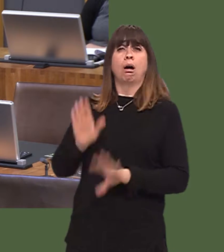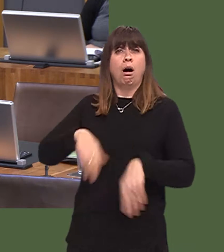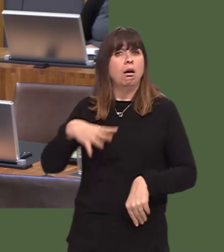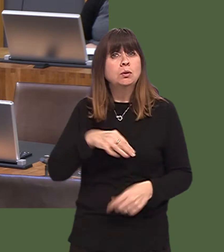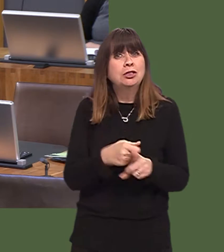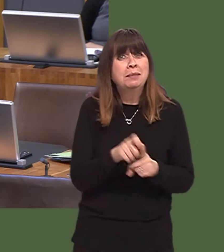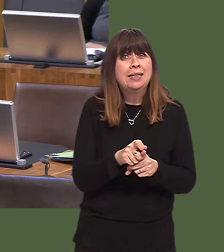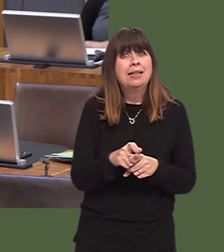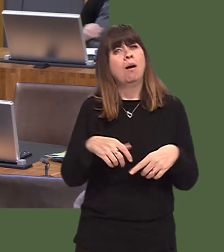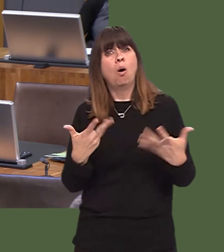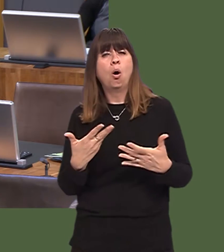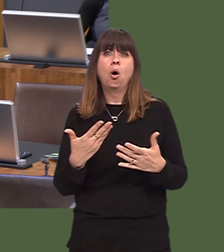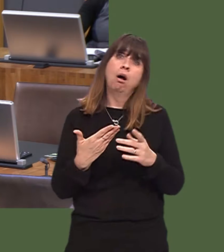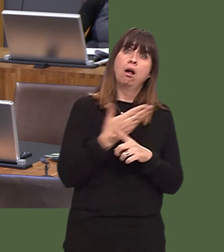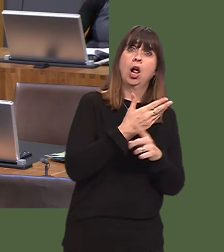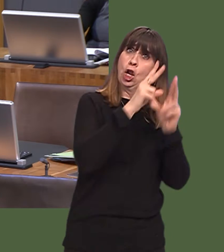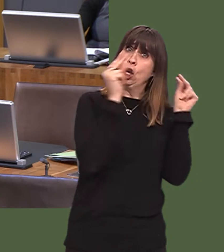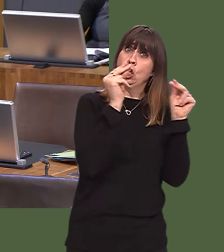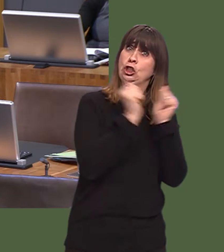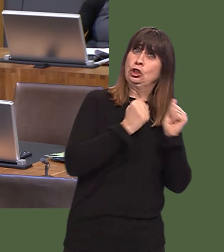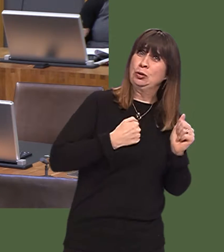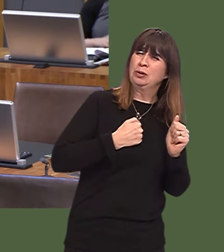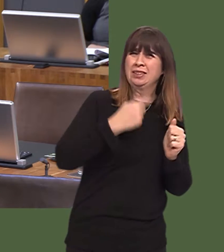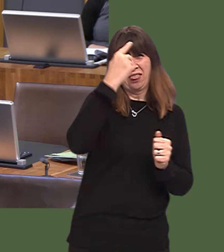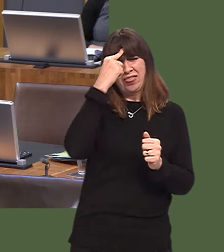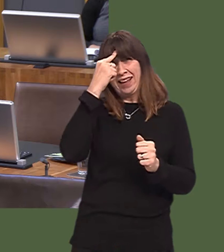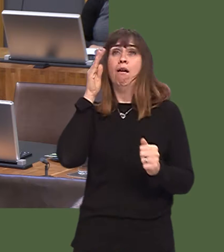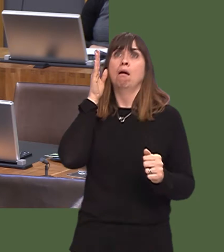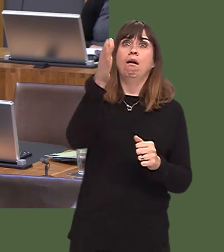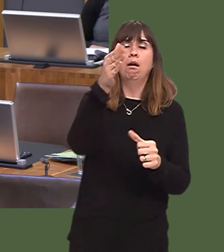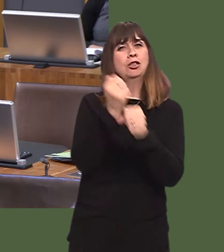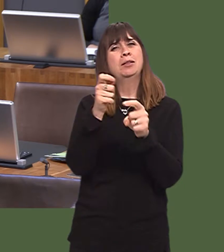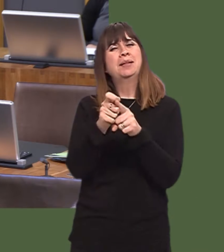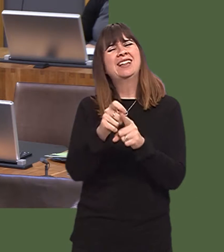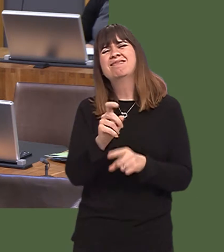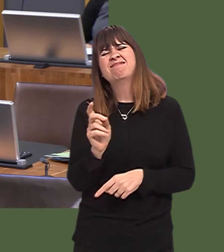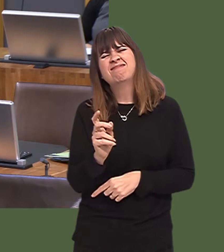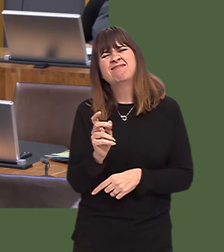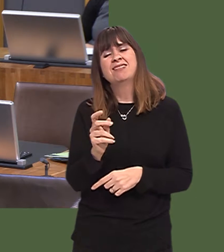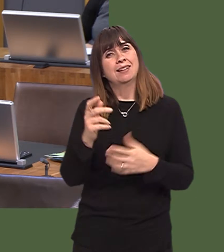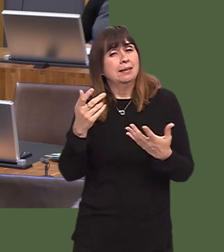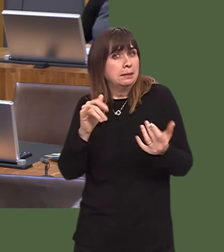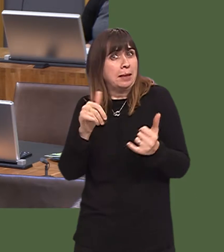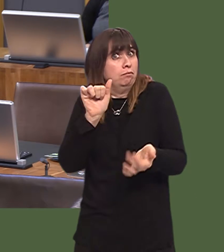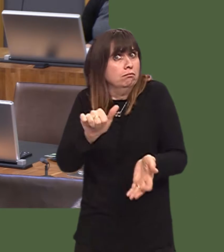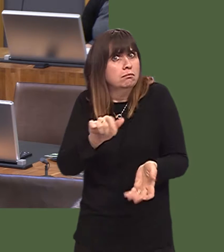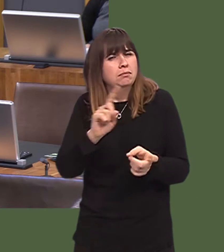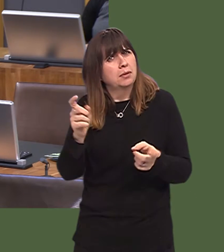Then, and only then, is the GP somebody to go and see.í Carwyn Jones: There are issues of consistency in GP services across Wales.